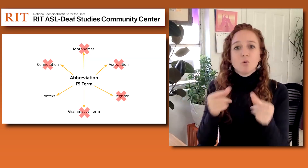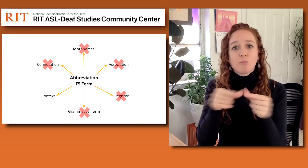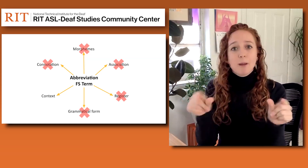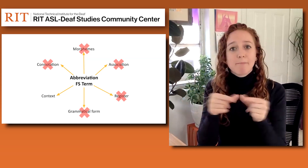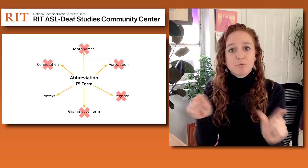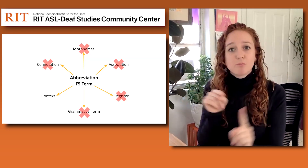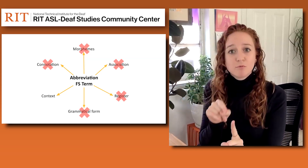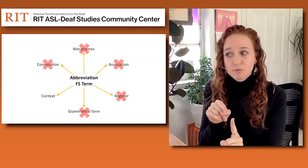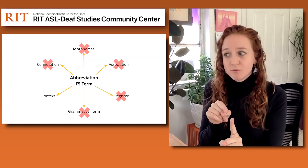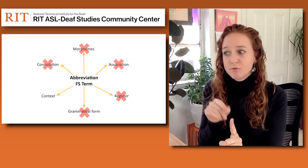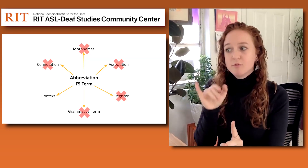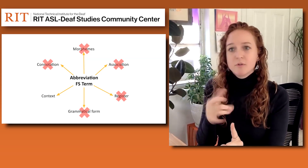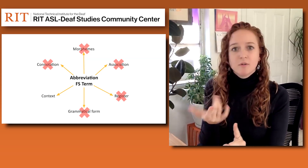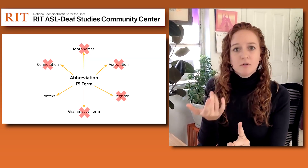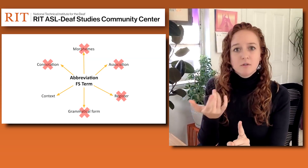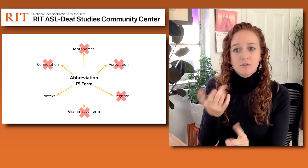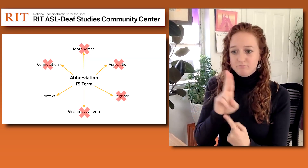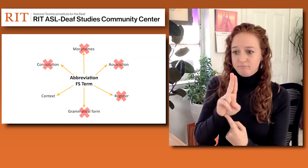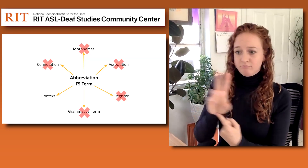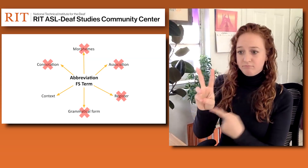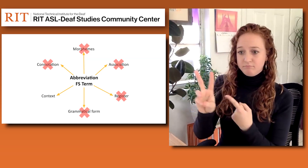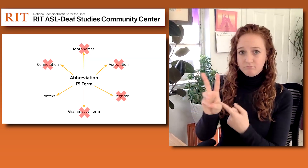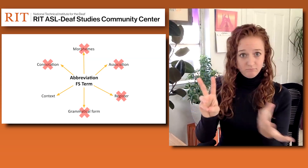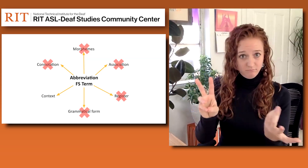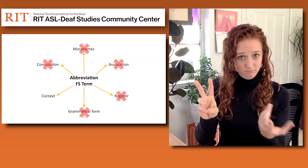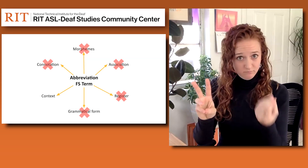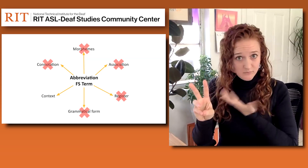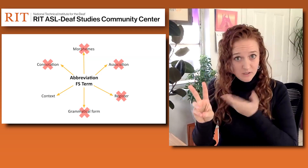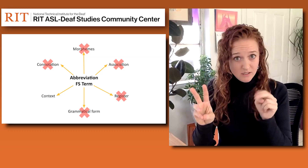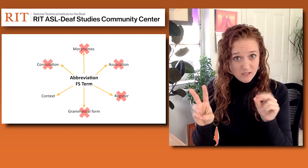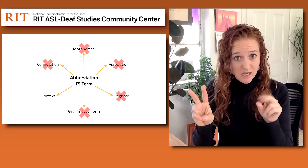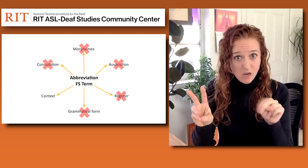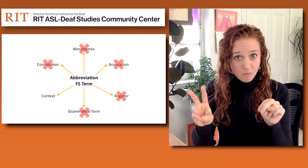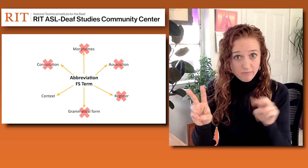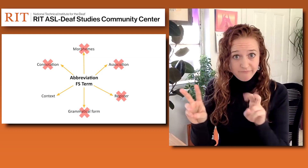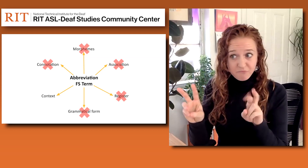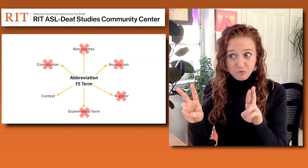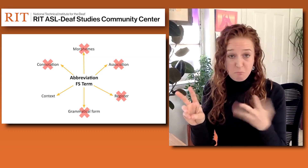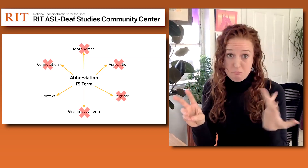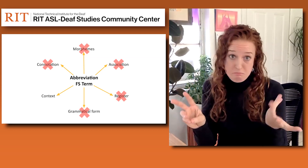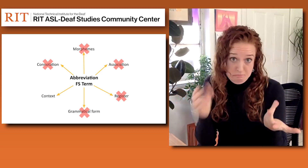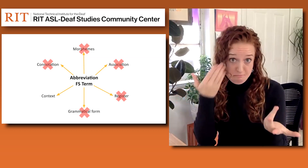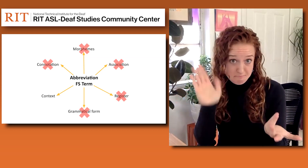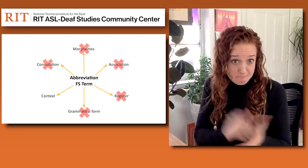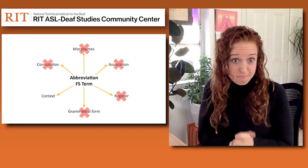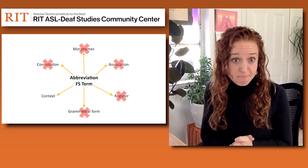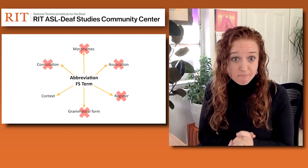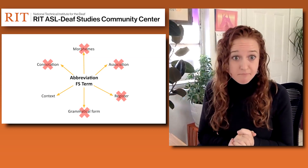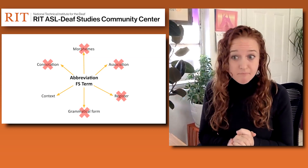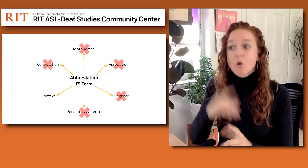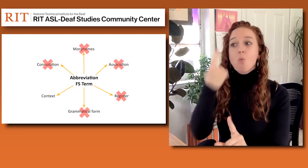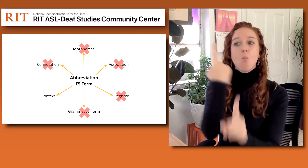In their grammatical form, "UV," does that give us anything? I have no idea. Is it a noun? Is it a verb?